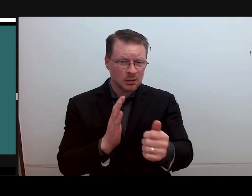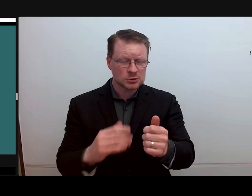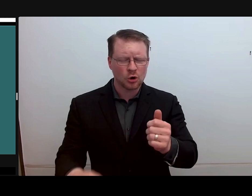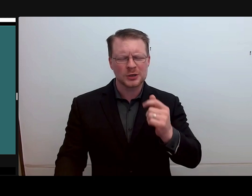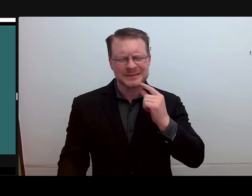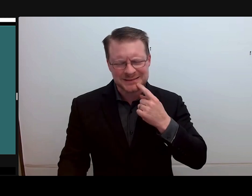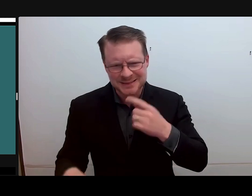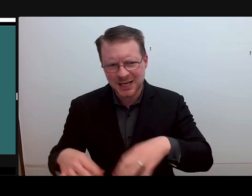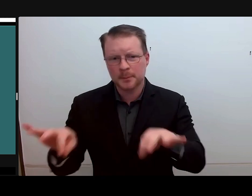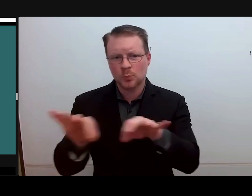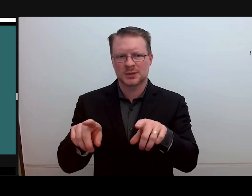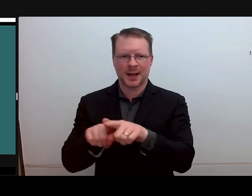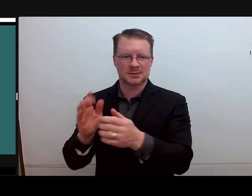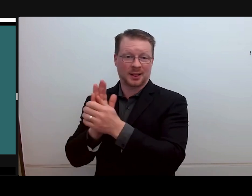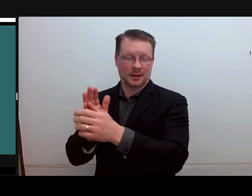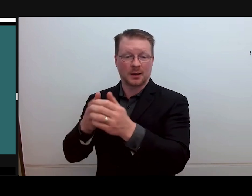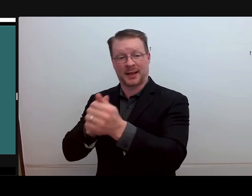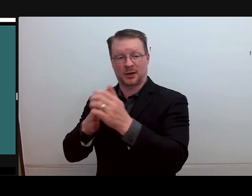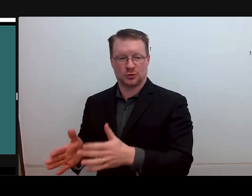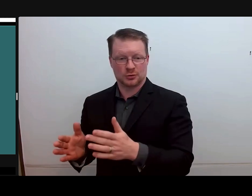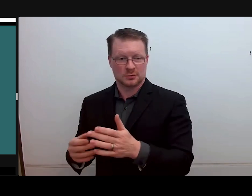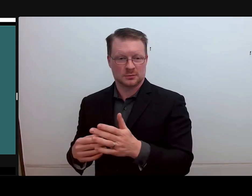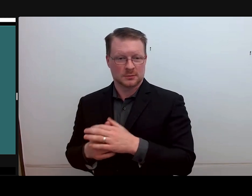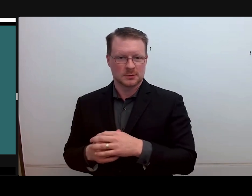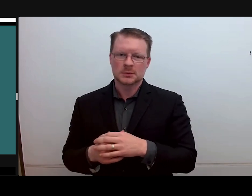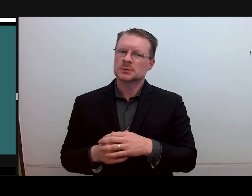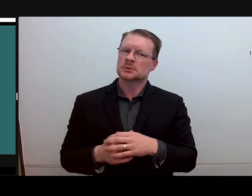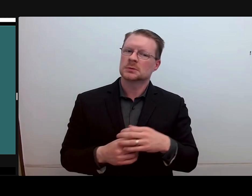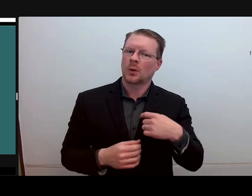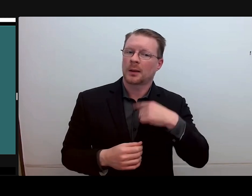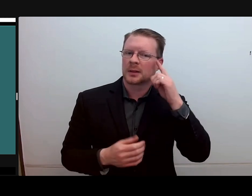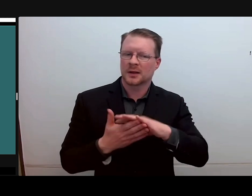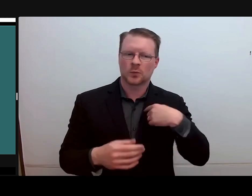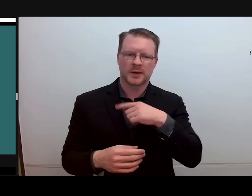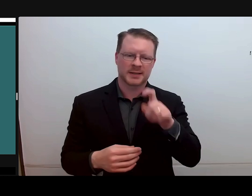All of those skills are crucial in a leader,